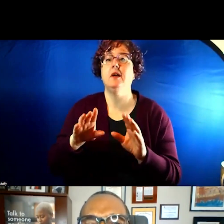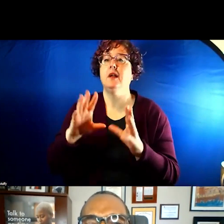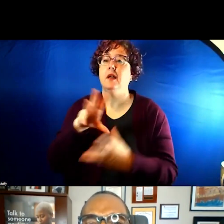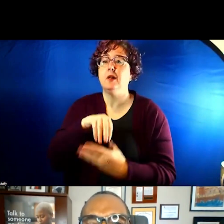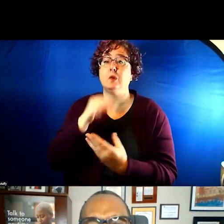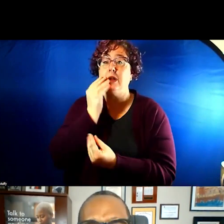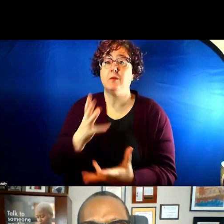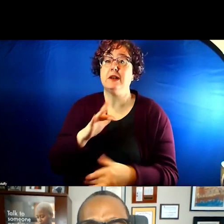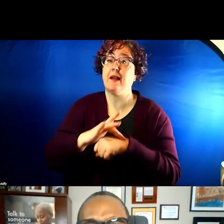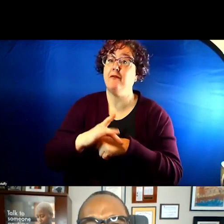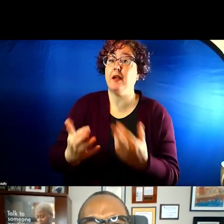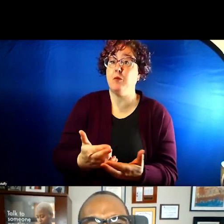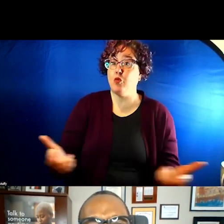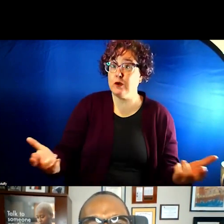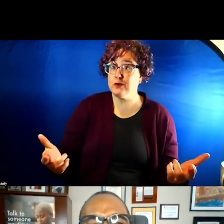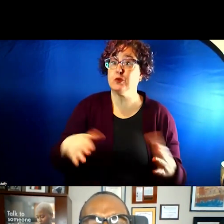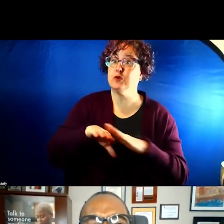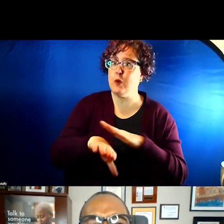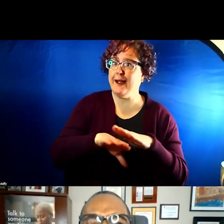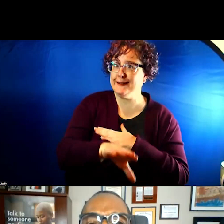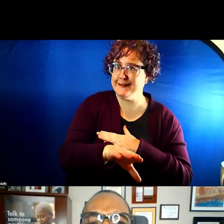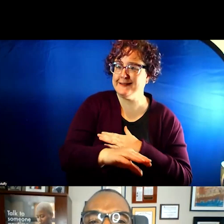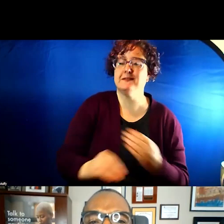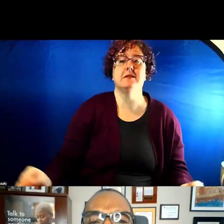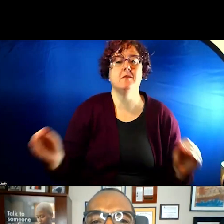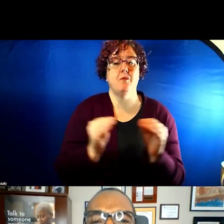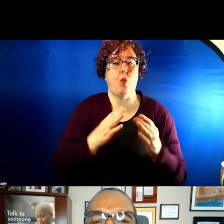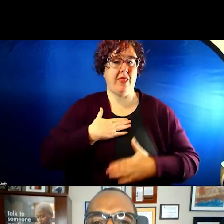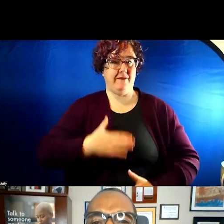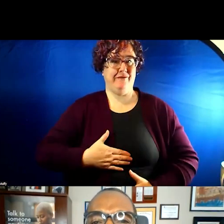TO RESOURCES. ACCESS IS MORE THAN JUST PHYSICAL PROXIMITY TO RESOURCES.